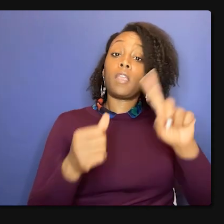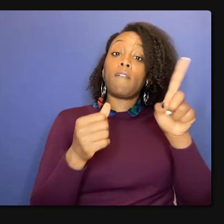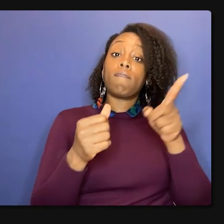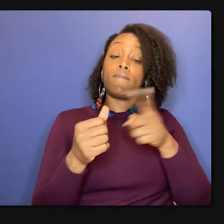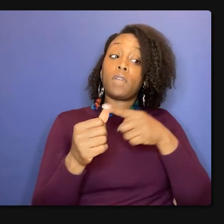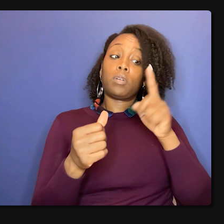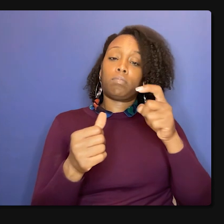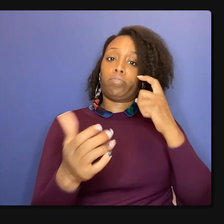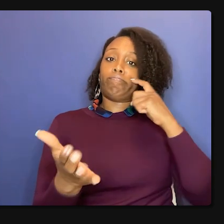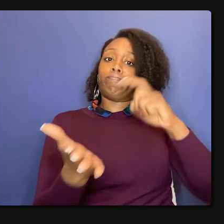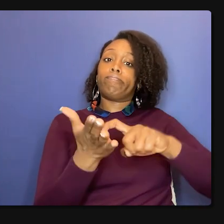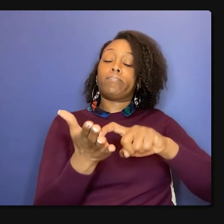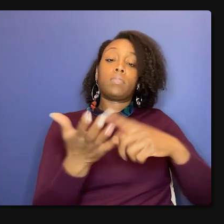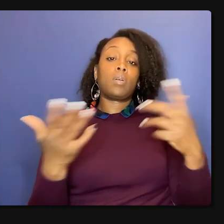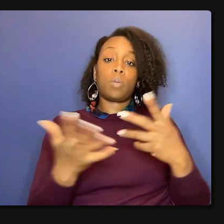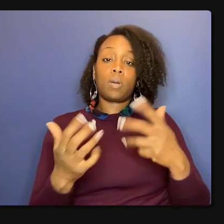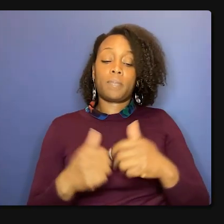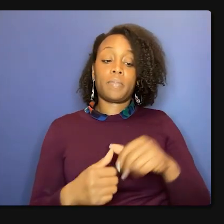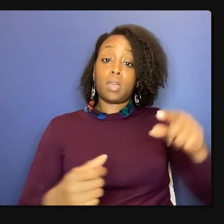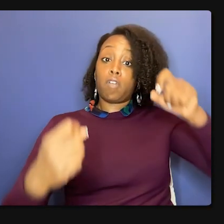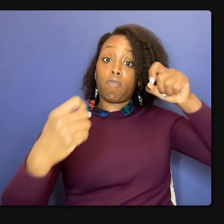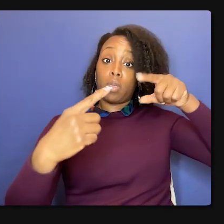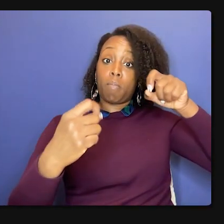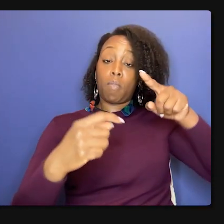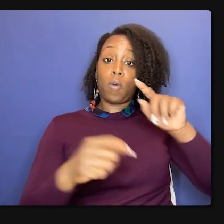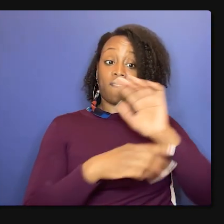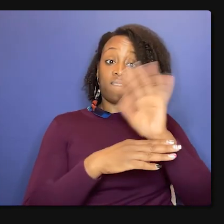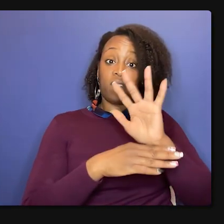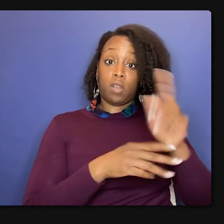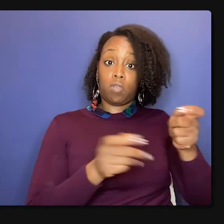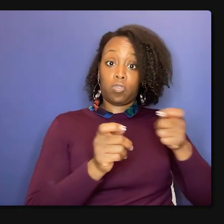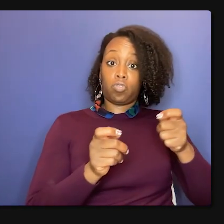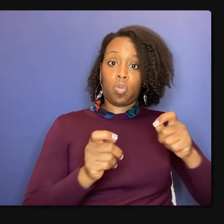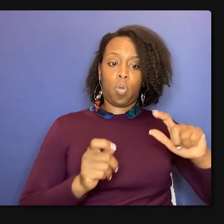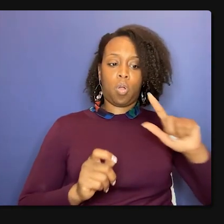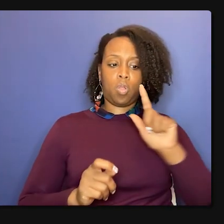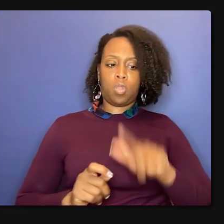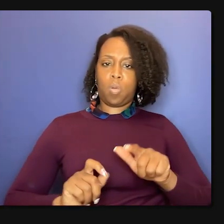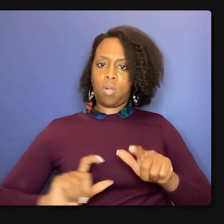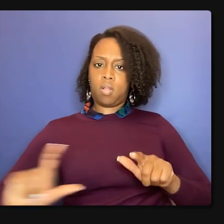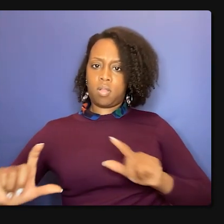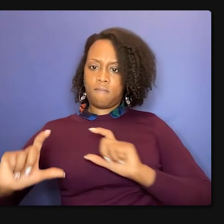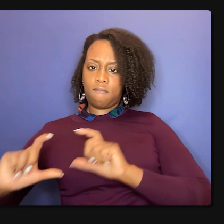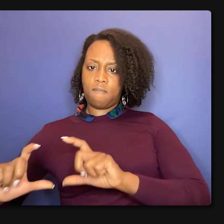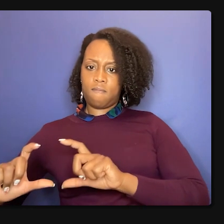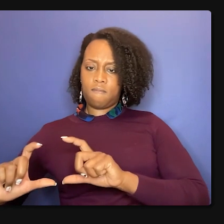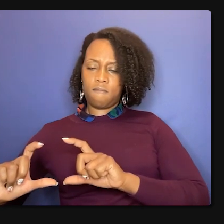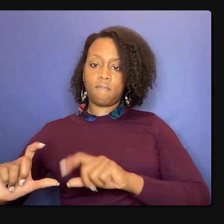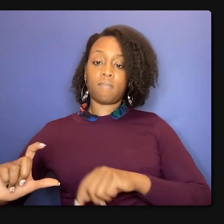And the first thing to note here is this remote video control in the lower left of the layout.